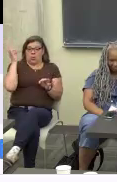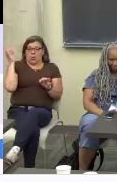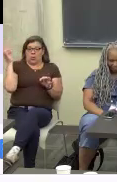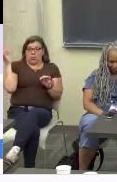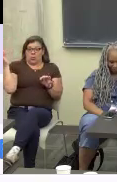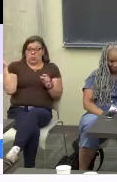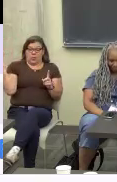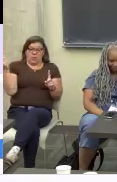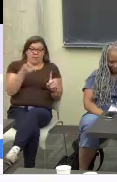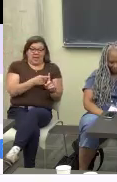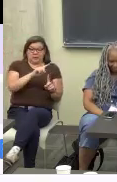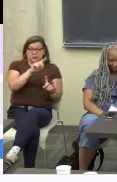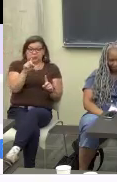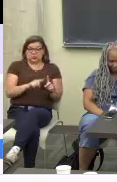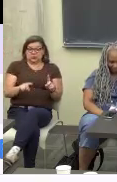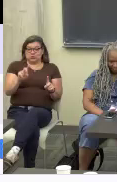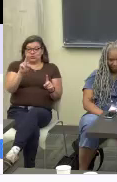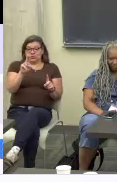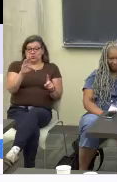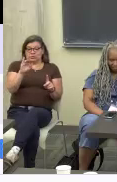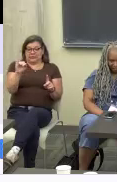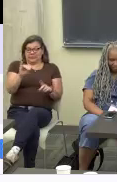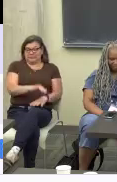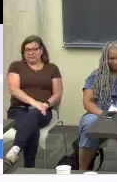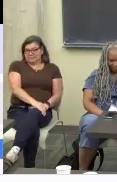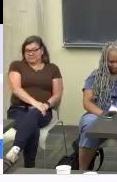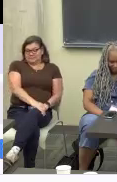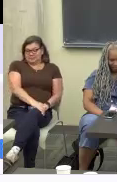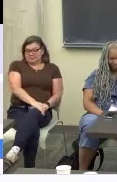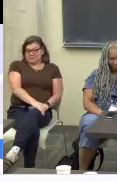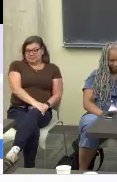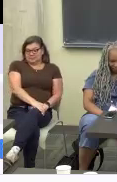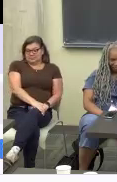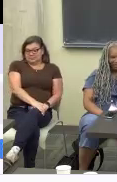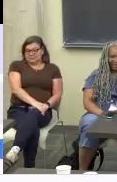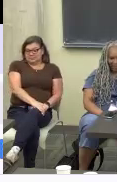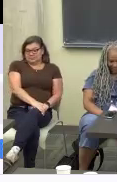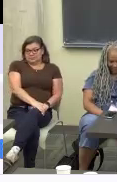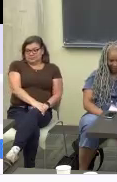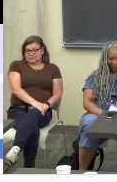what Zuby said, I think we have… So we have so much power, we have so many ideas. Like, why